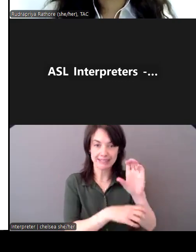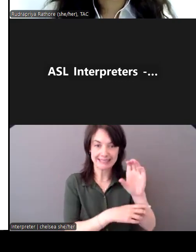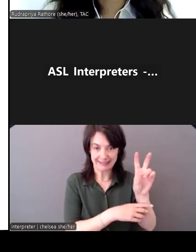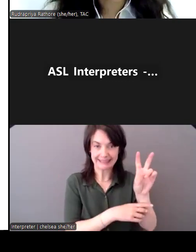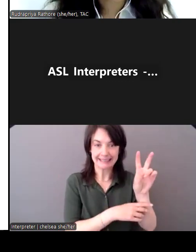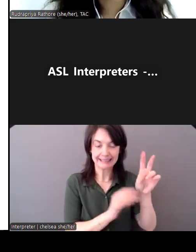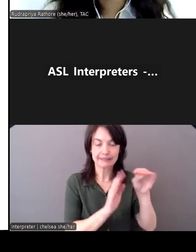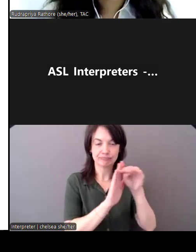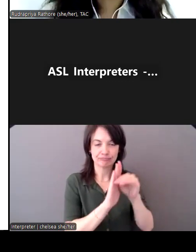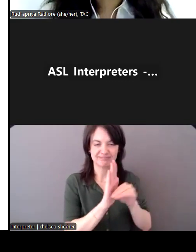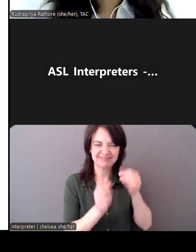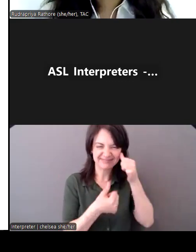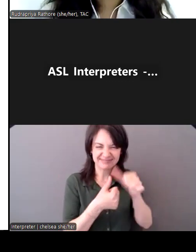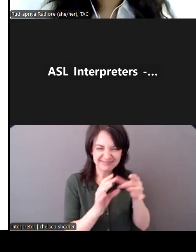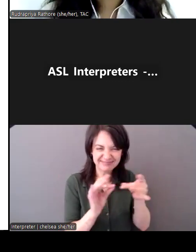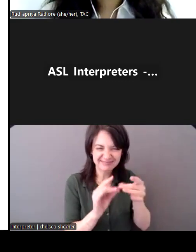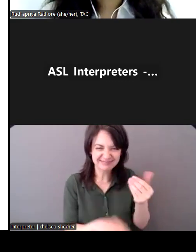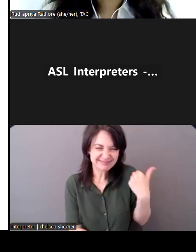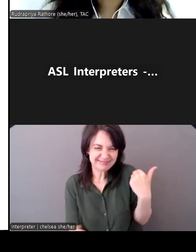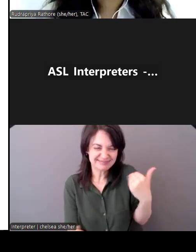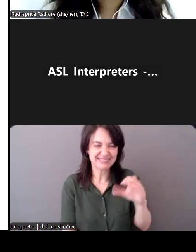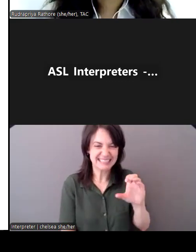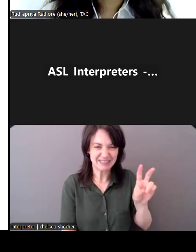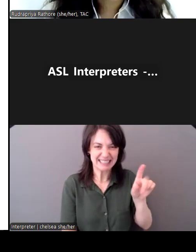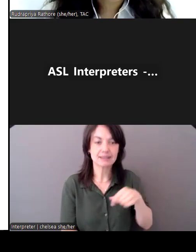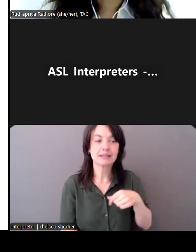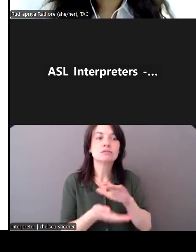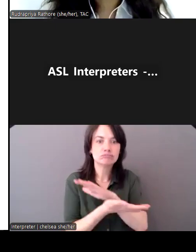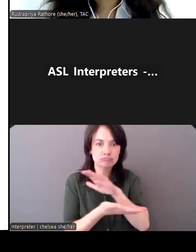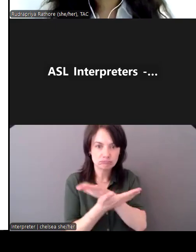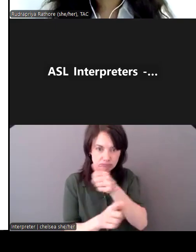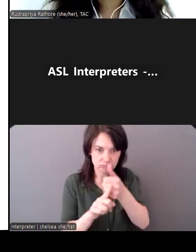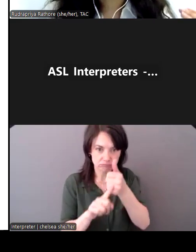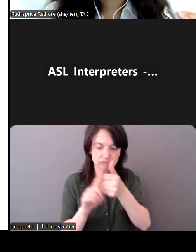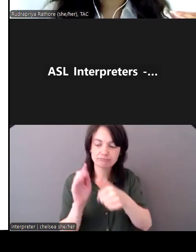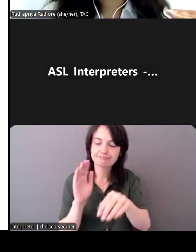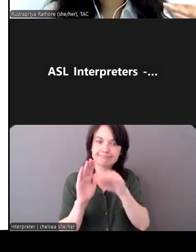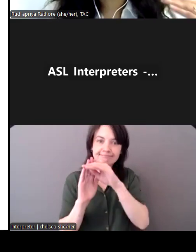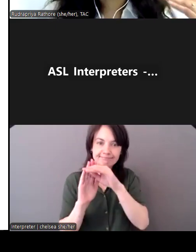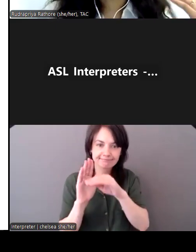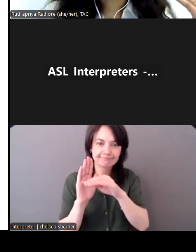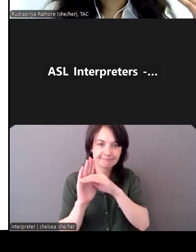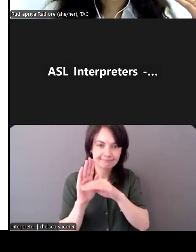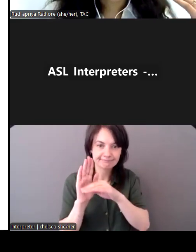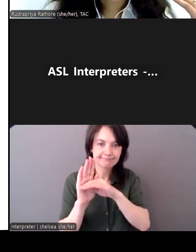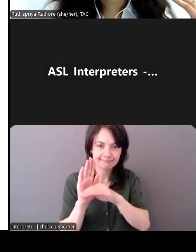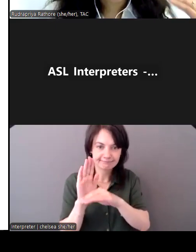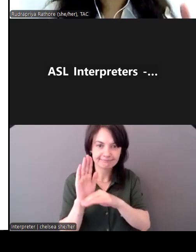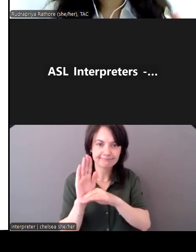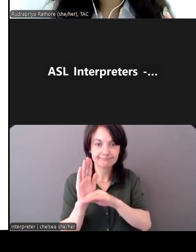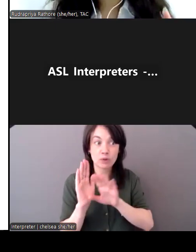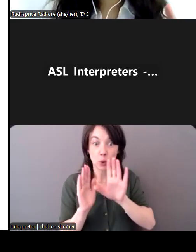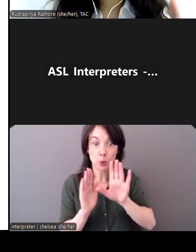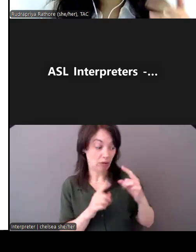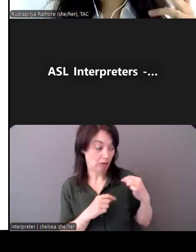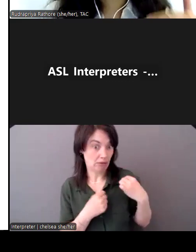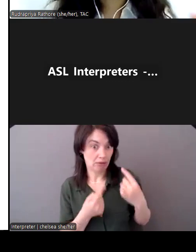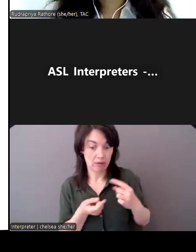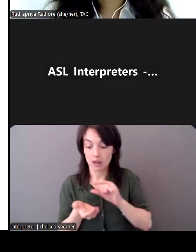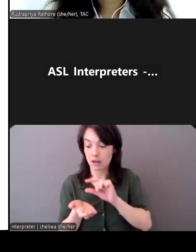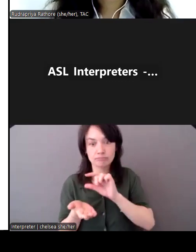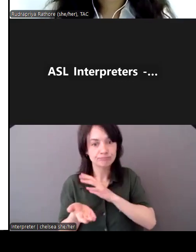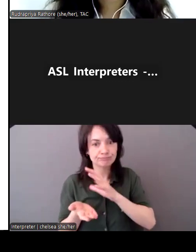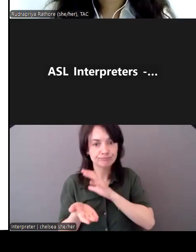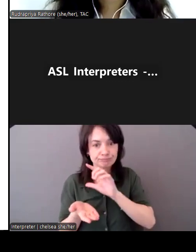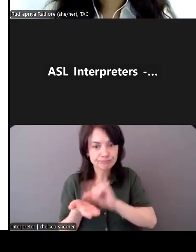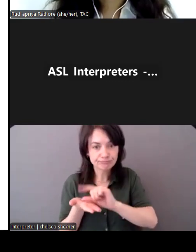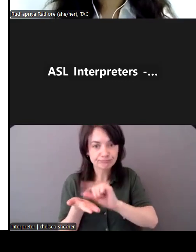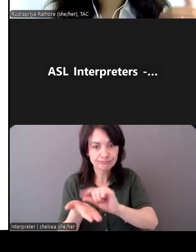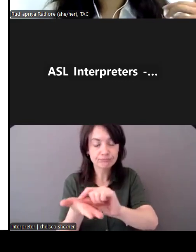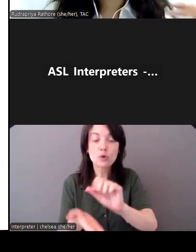eligibility so this is a document that lists your publications or your performance history this is